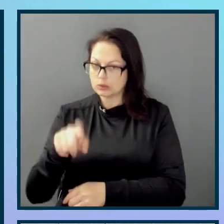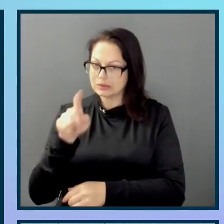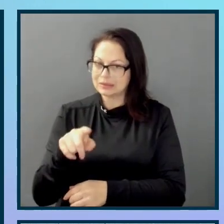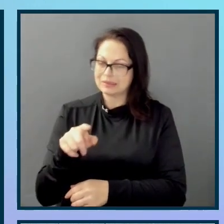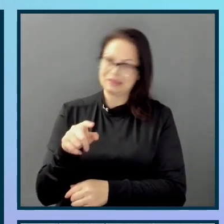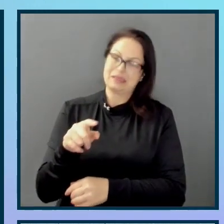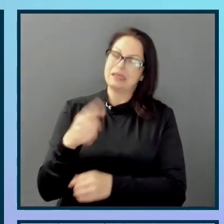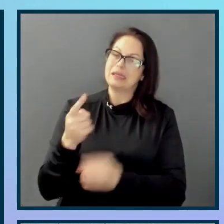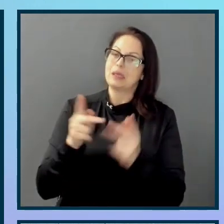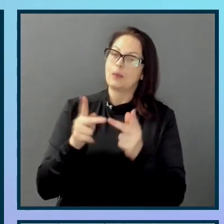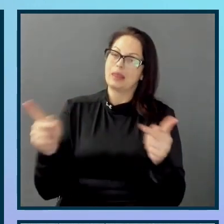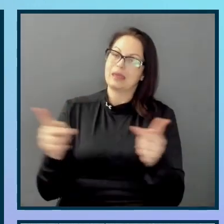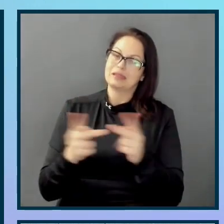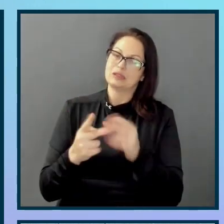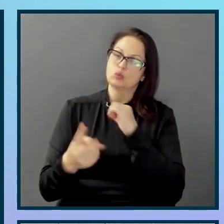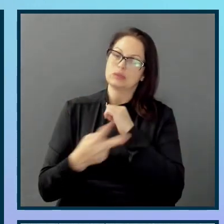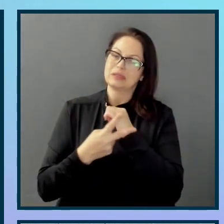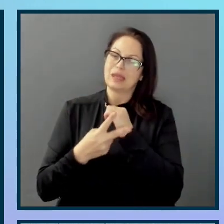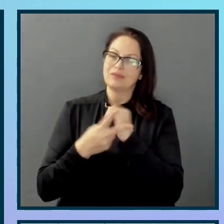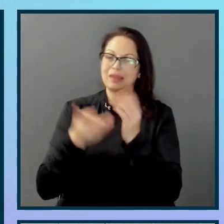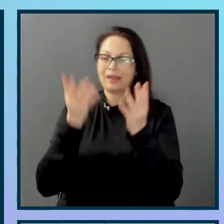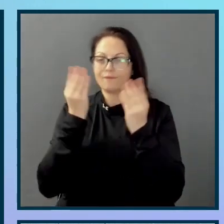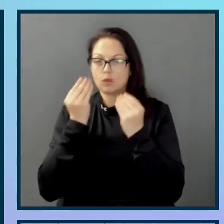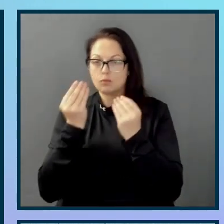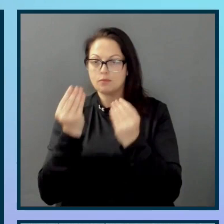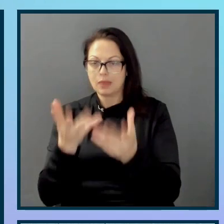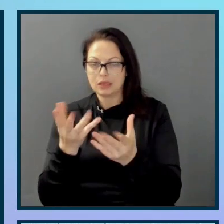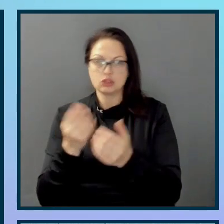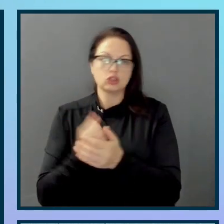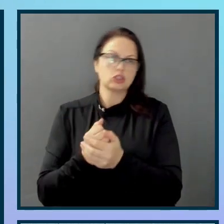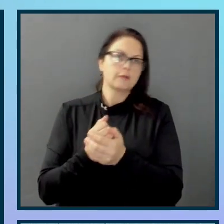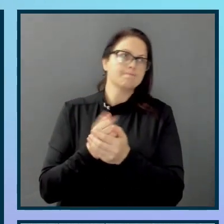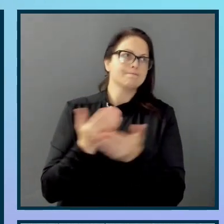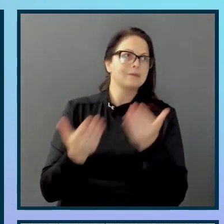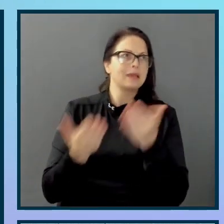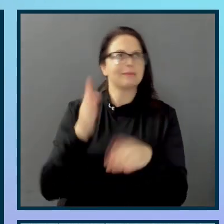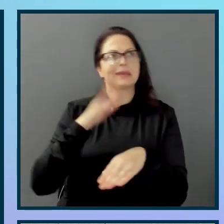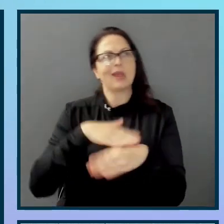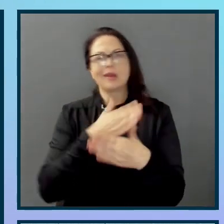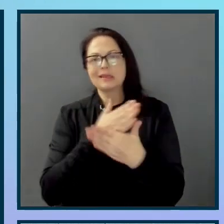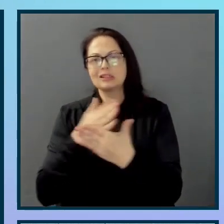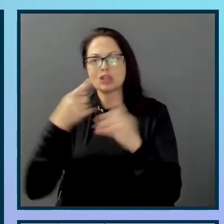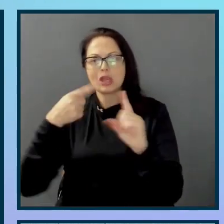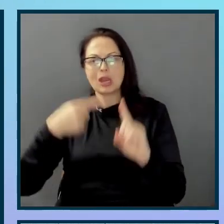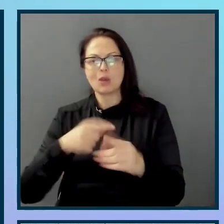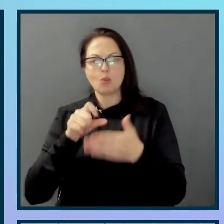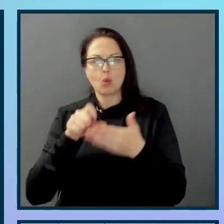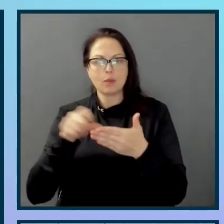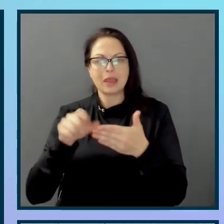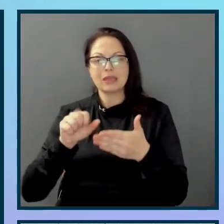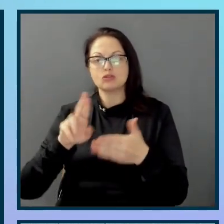And you can do this by setting up a Confluence Page or SharePoint Page, or any other software solution that works for your organization.